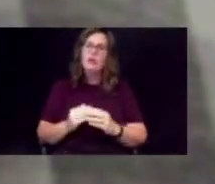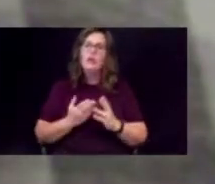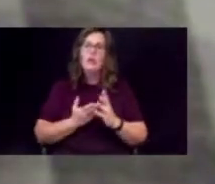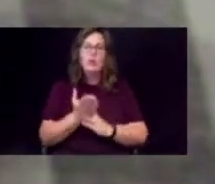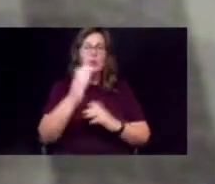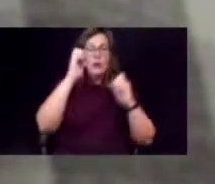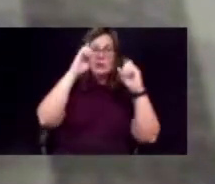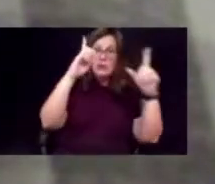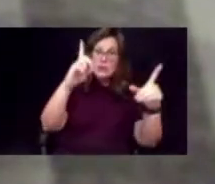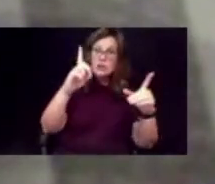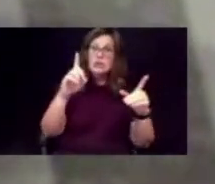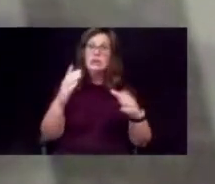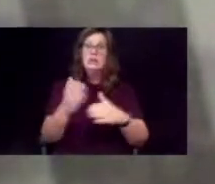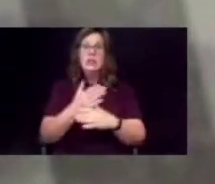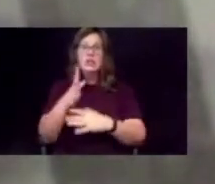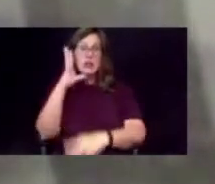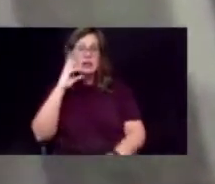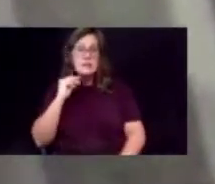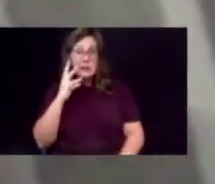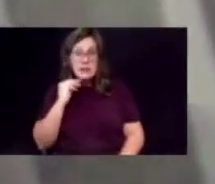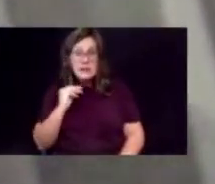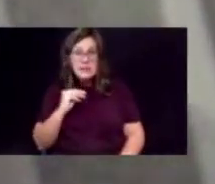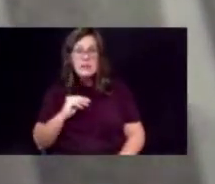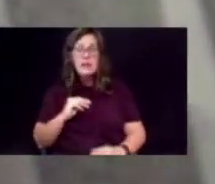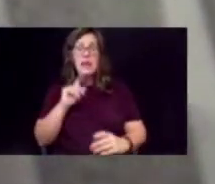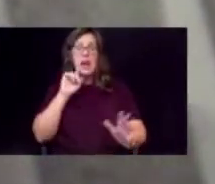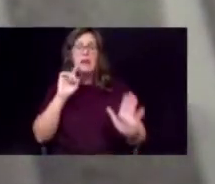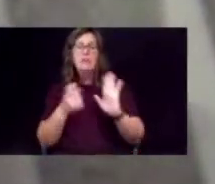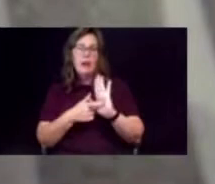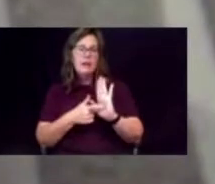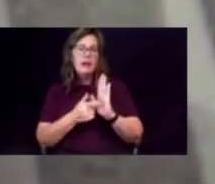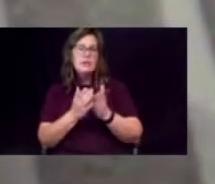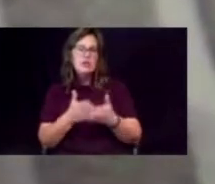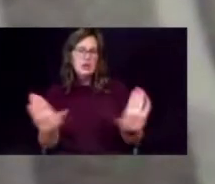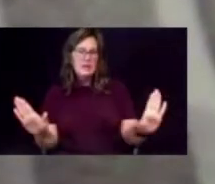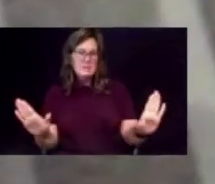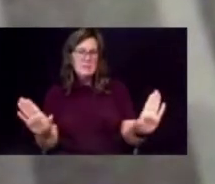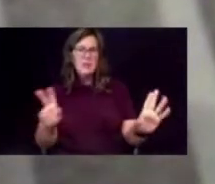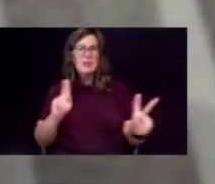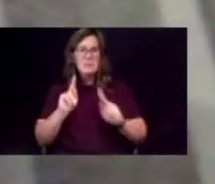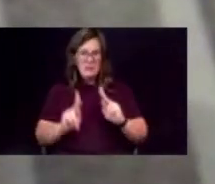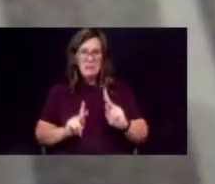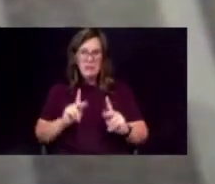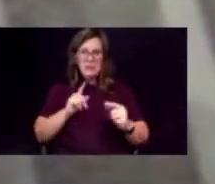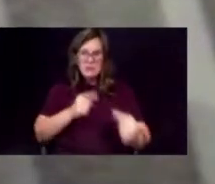and recognizing that generally speaking people are struggling just from a lack of information so